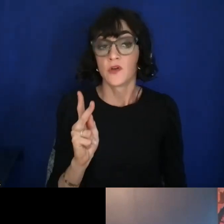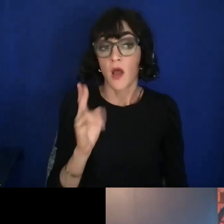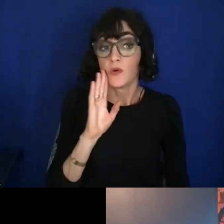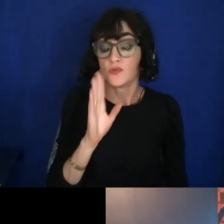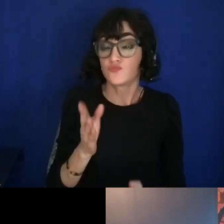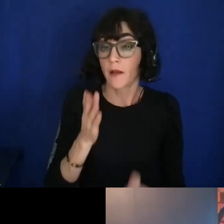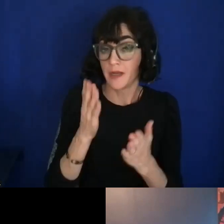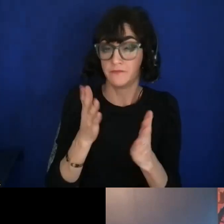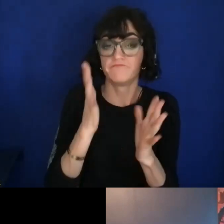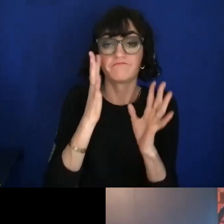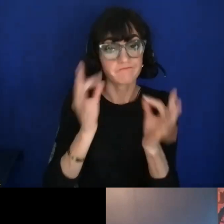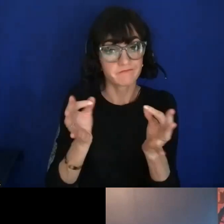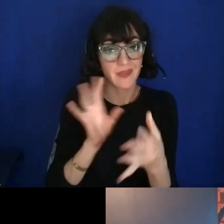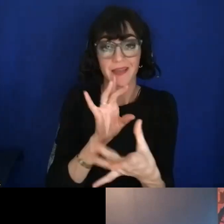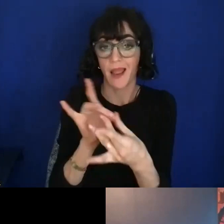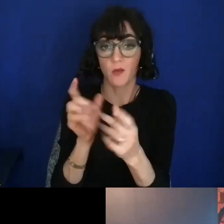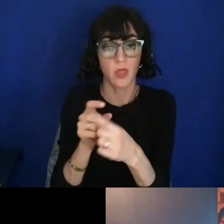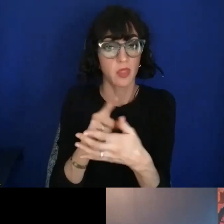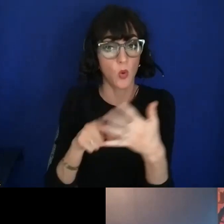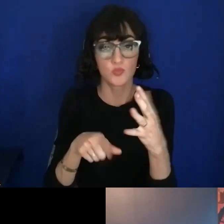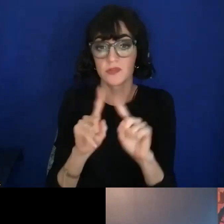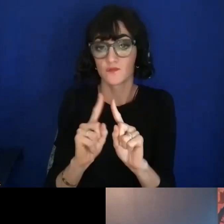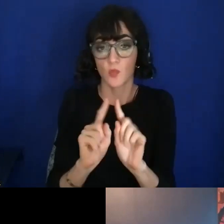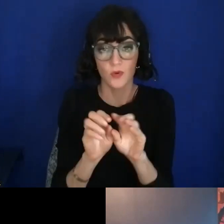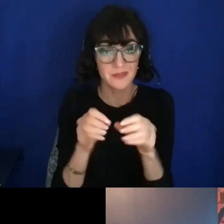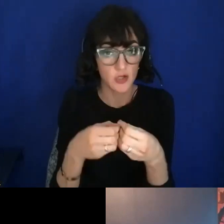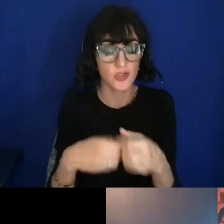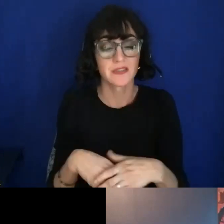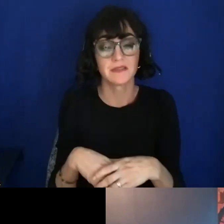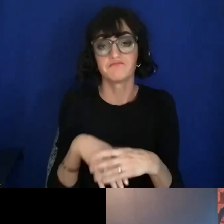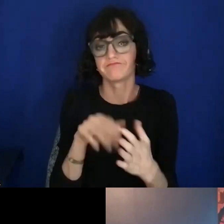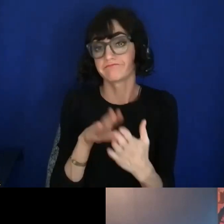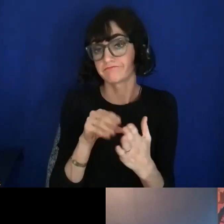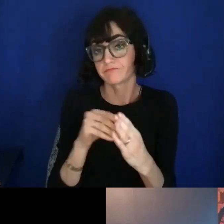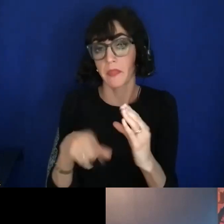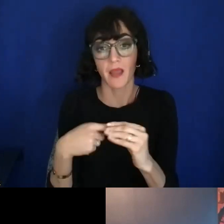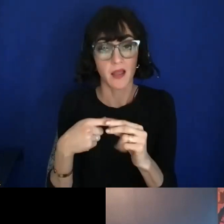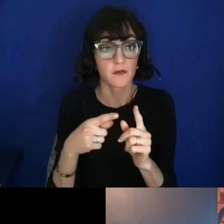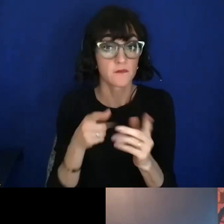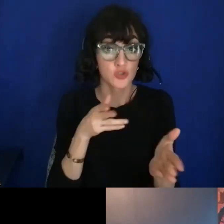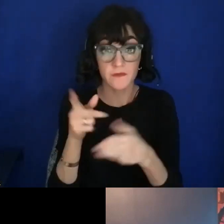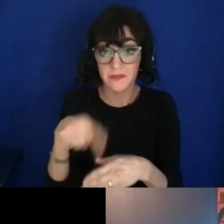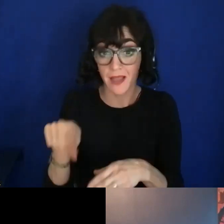to those organizations and learning what services they provide and maybe um